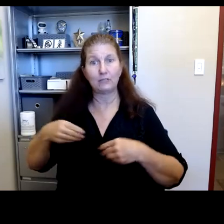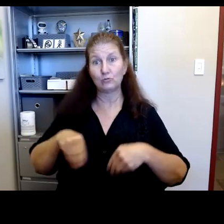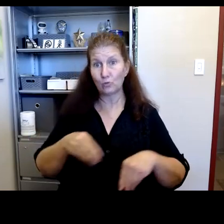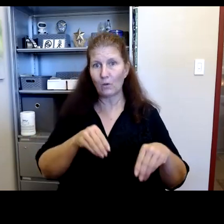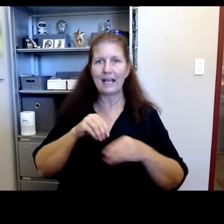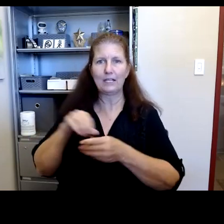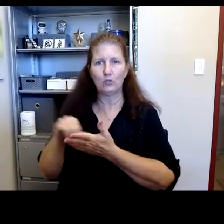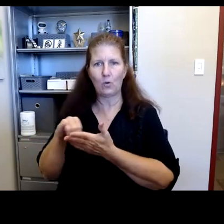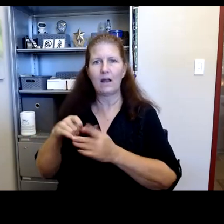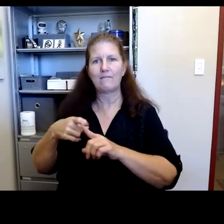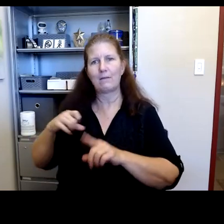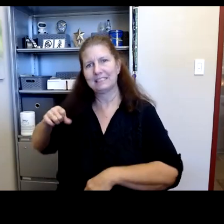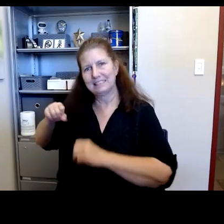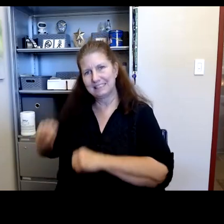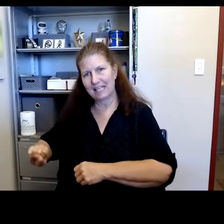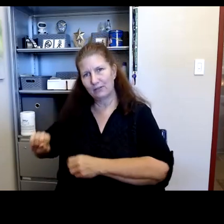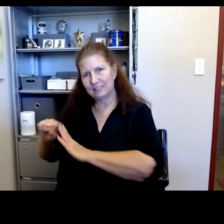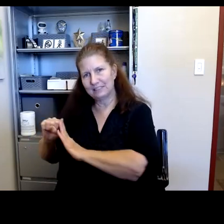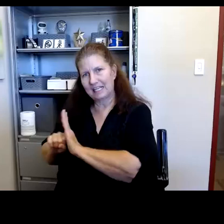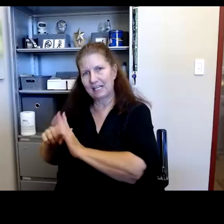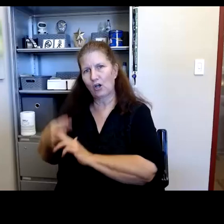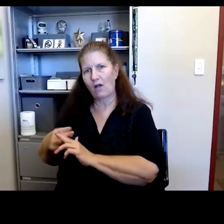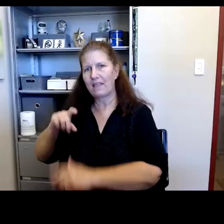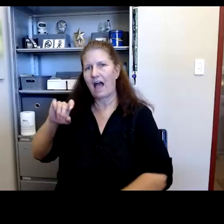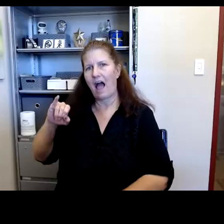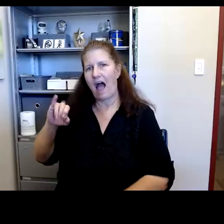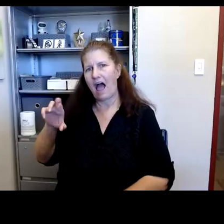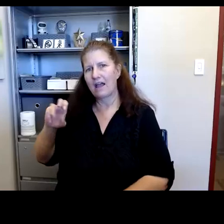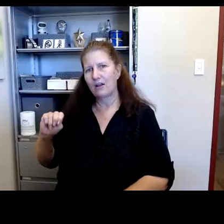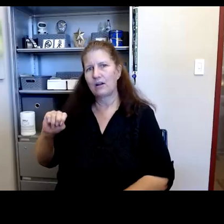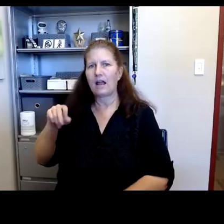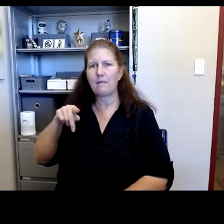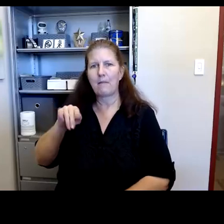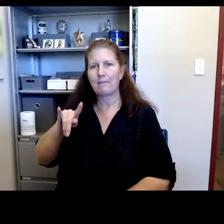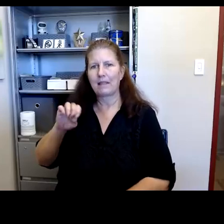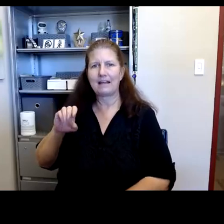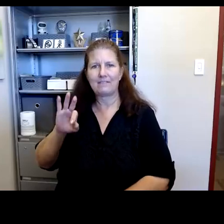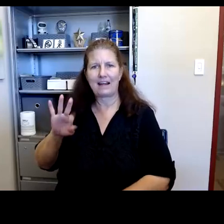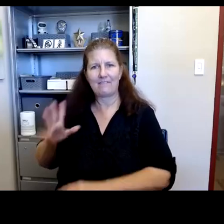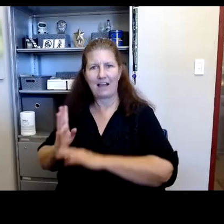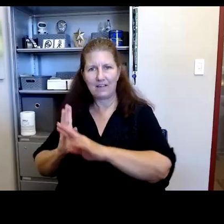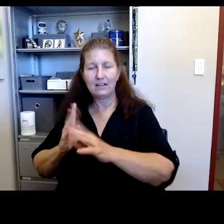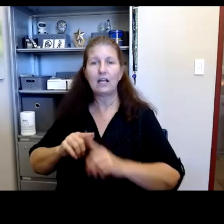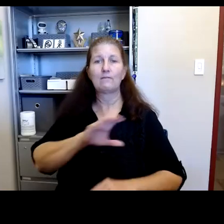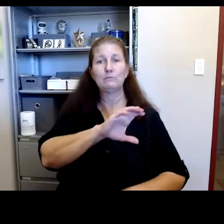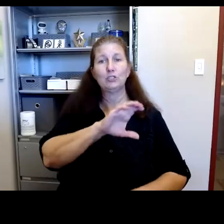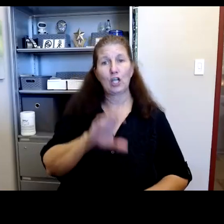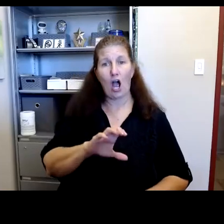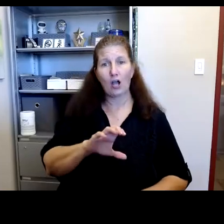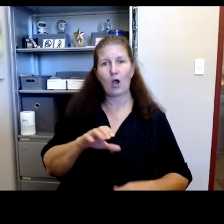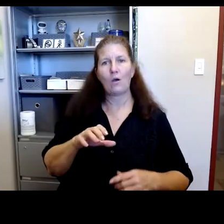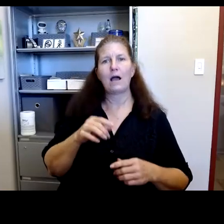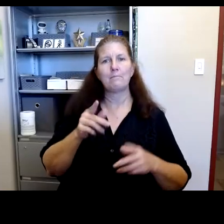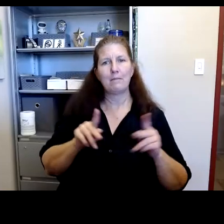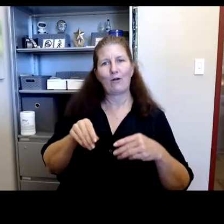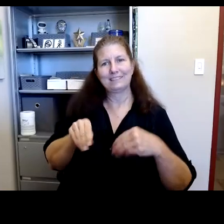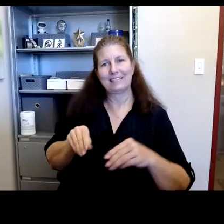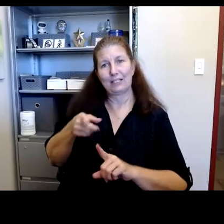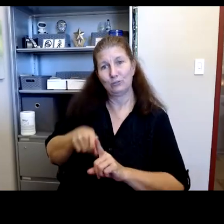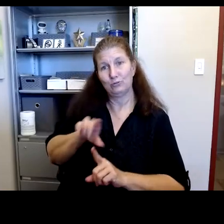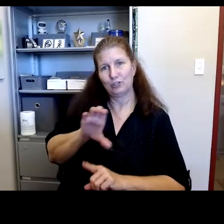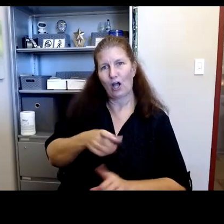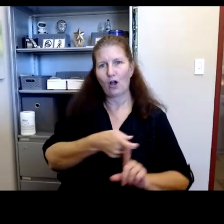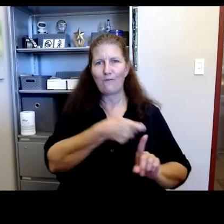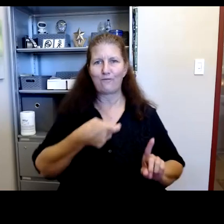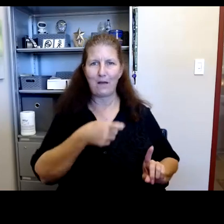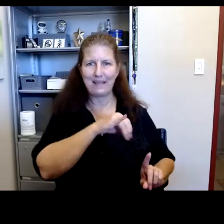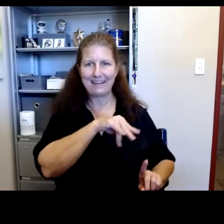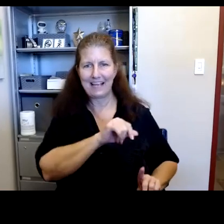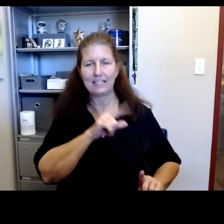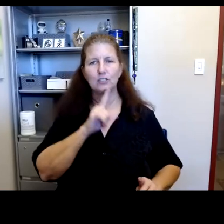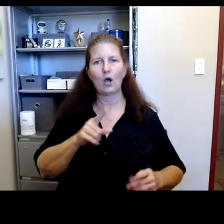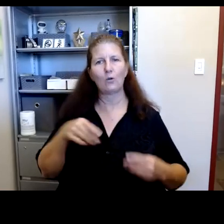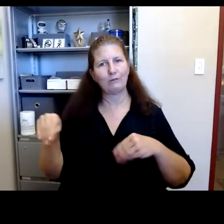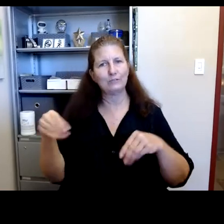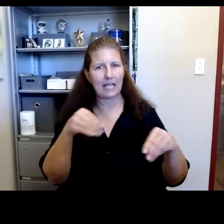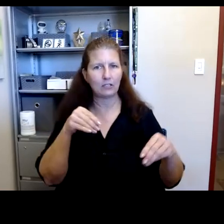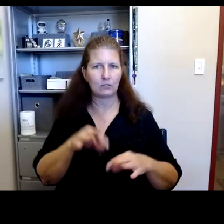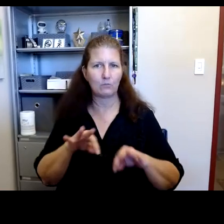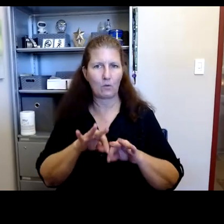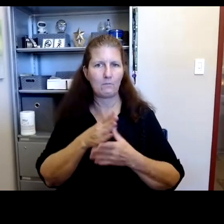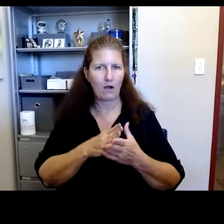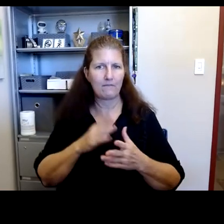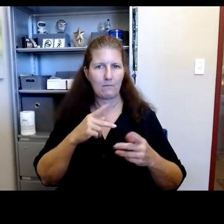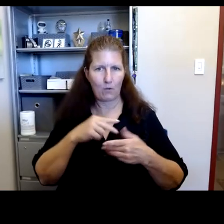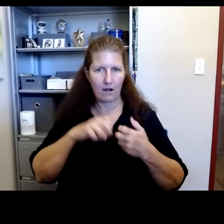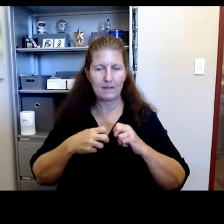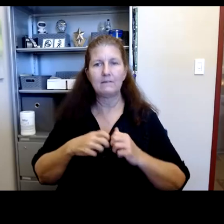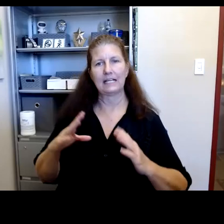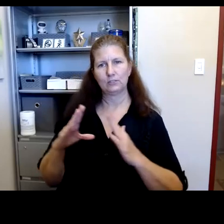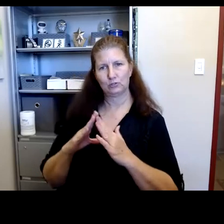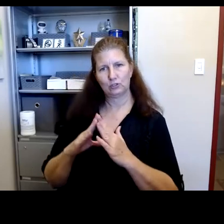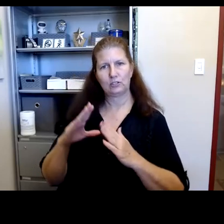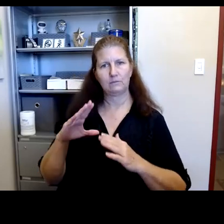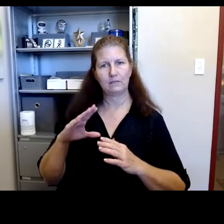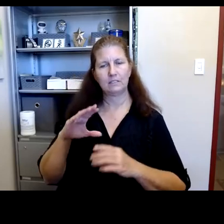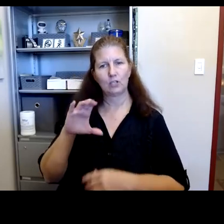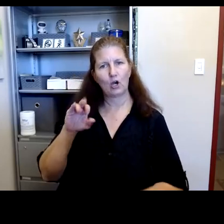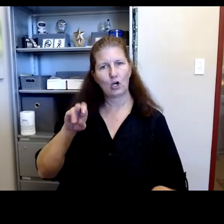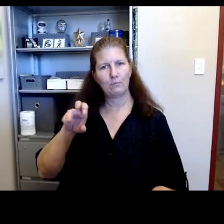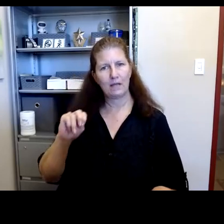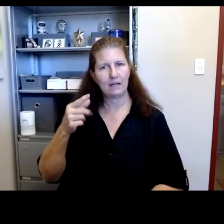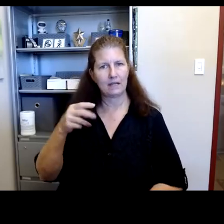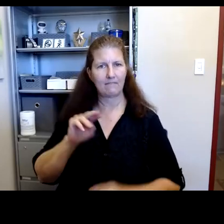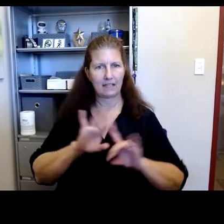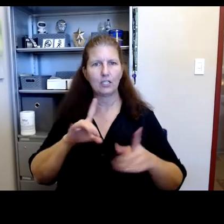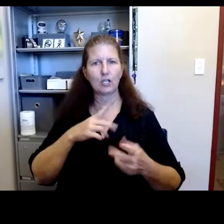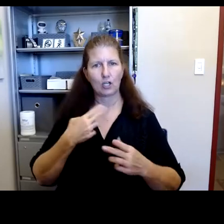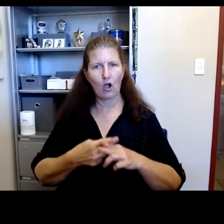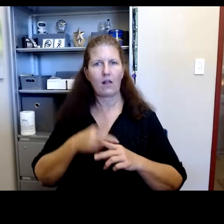Robyn Thomas: from the Southern States they call it the iron pipeline up ninety-five in the case of Chicago, mostly coming in from Indiana. So, um, you know, trafficking is a piece of the problem, and when it comes to urban gun violence, certainly dealing with trafficking is important. We call that the supply side of the problem.